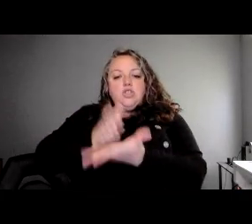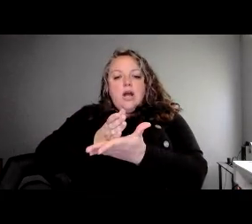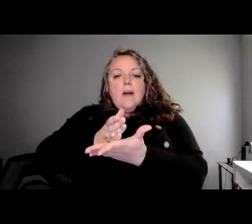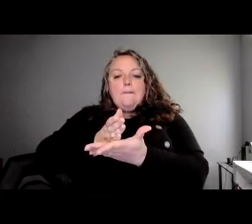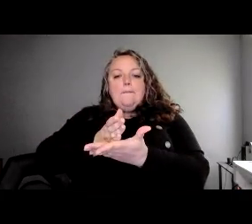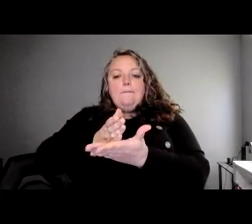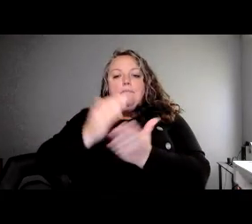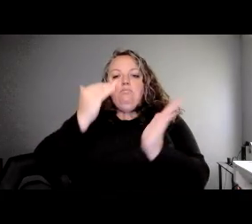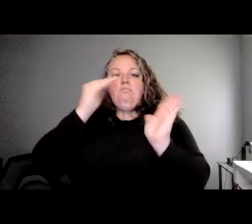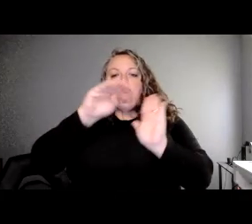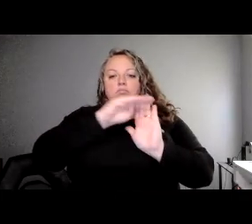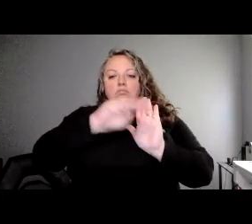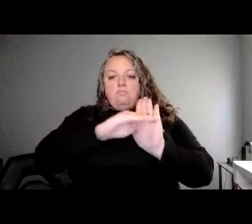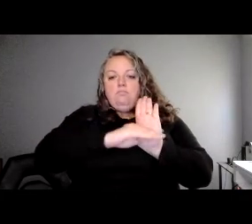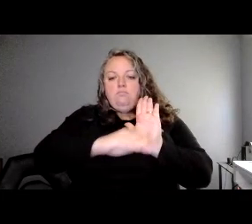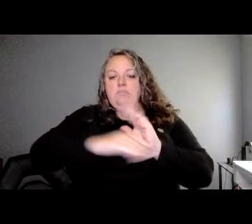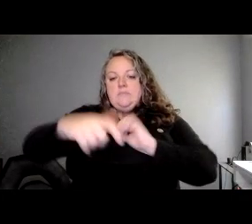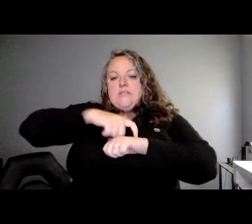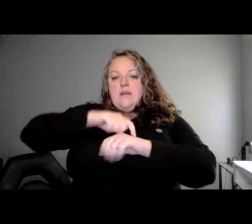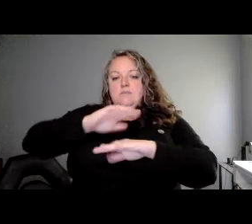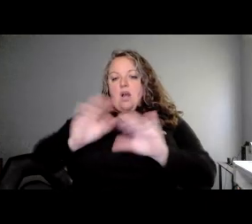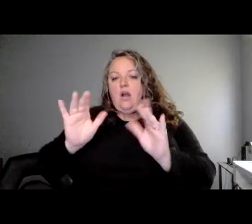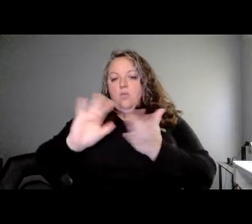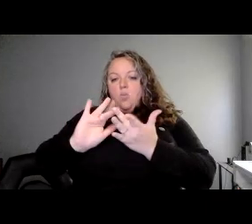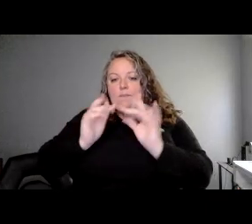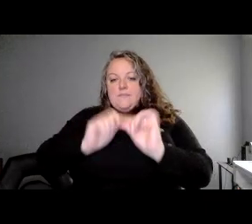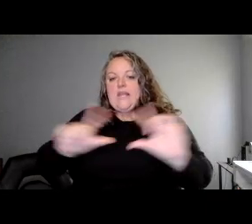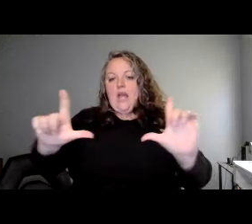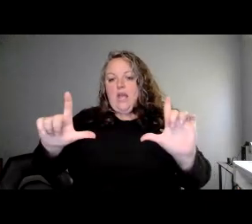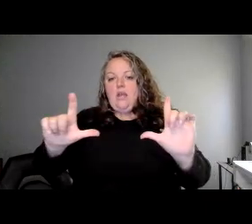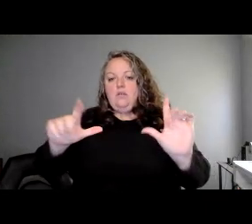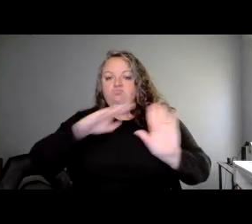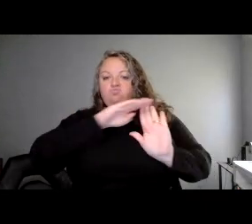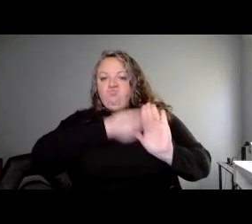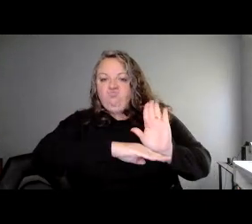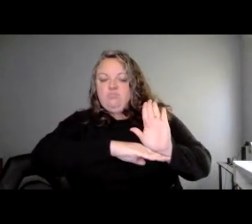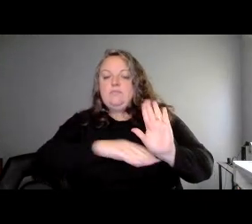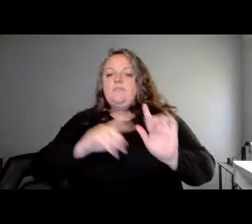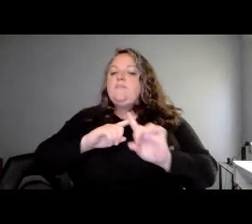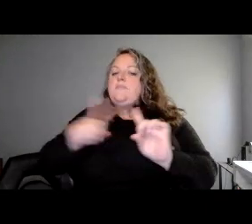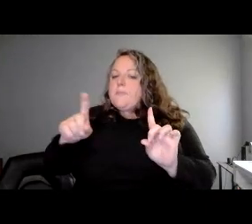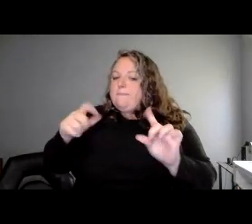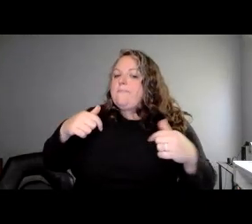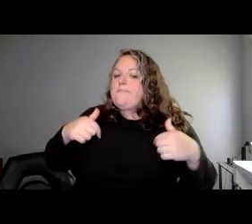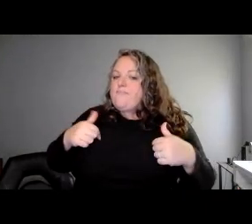listed on their websites. The transit providers do, but I'll have to reach out and see how they